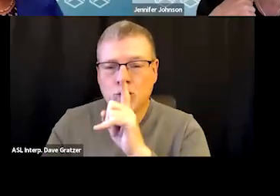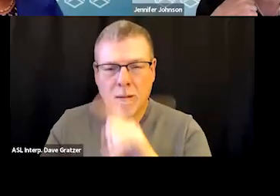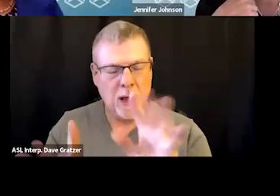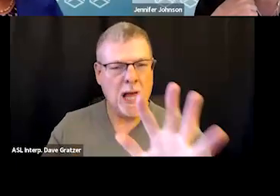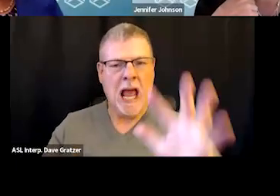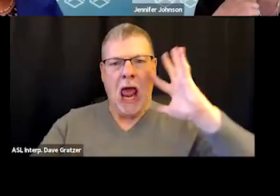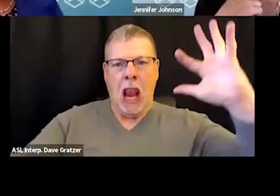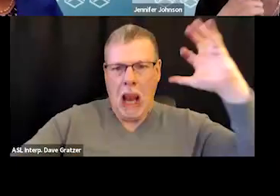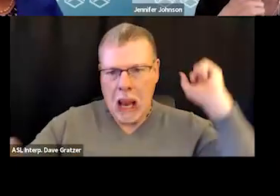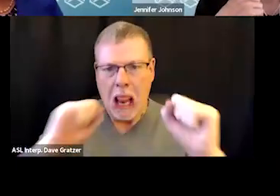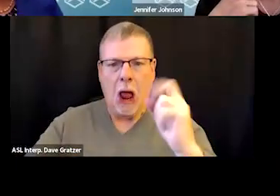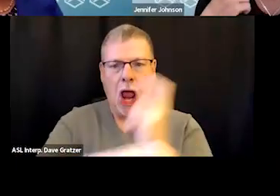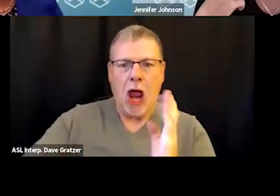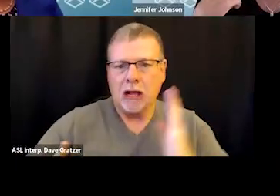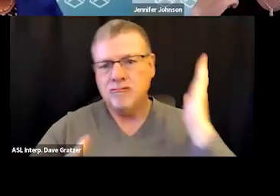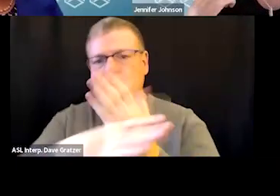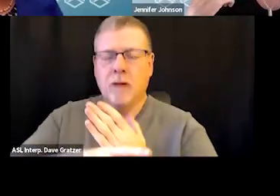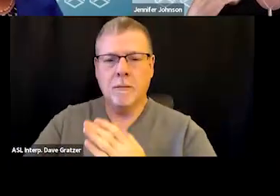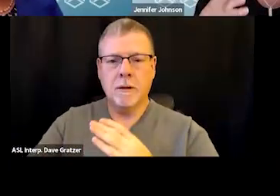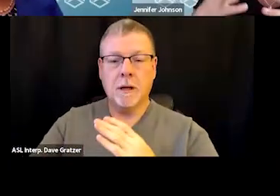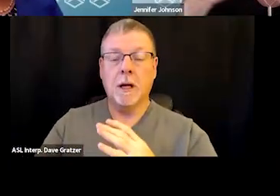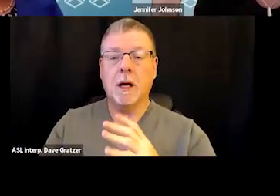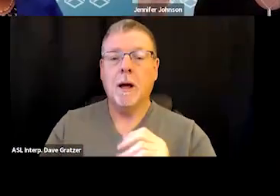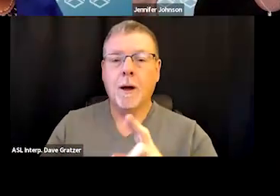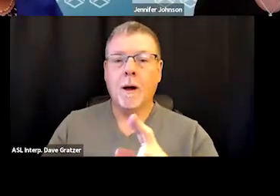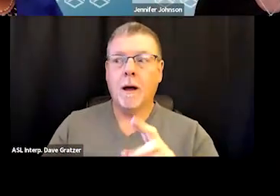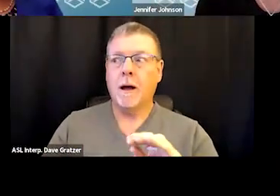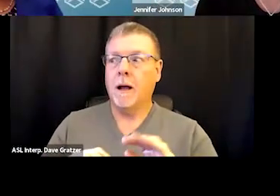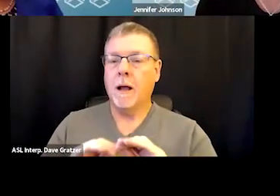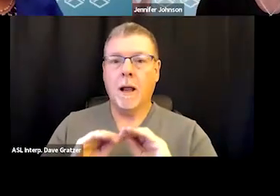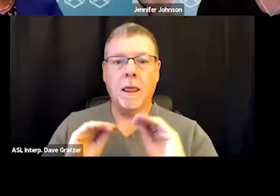Is it hard to interrupt? Is it brief with nothing? There's nothing going on.